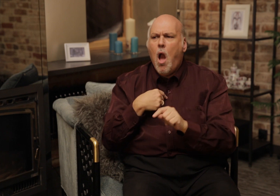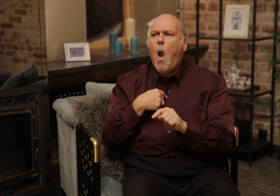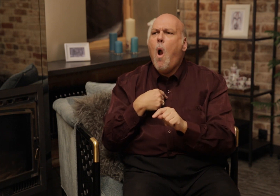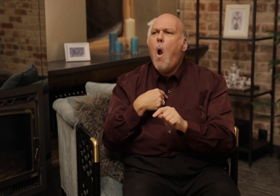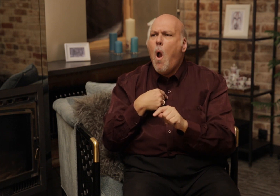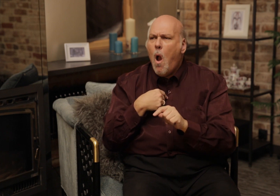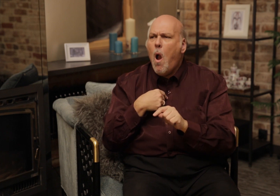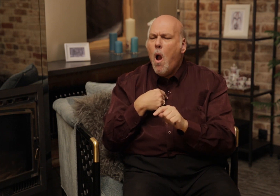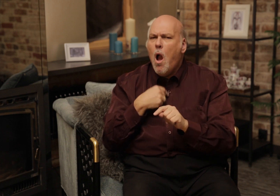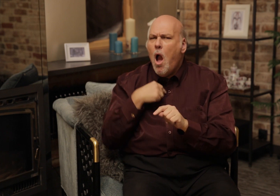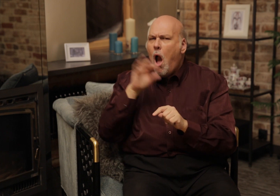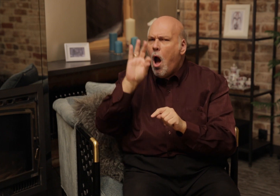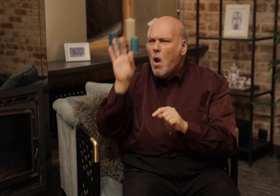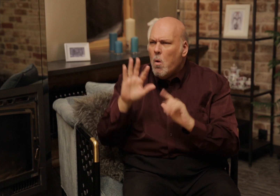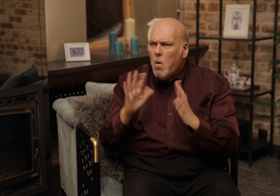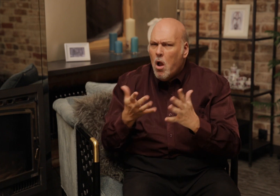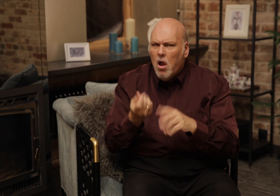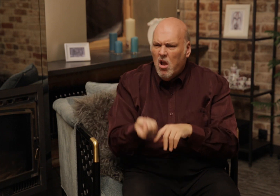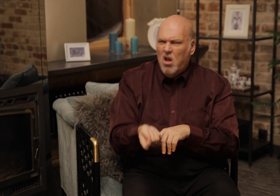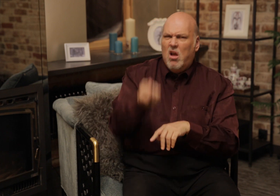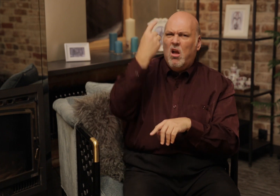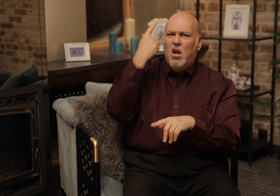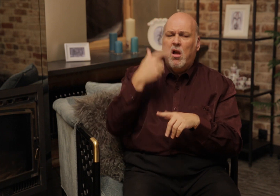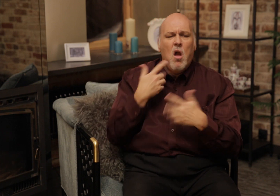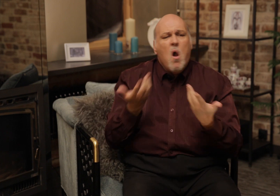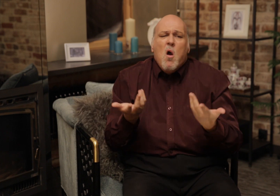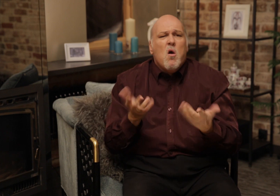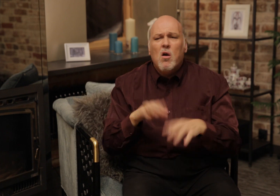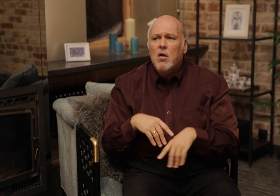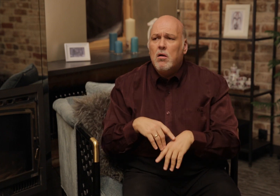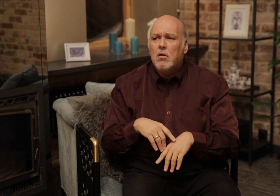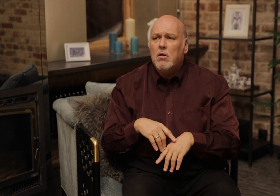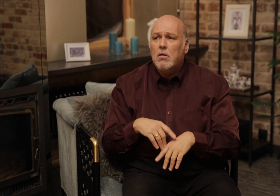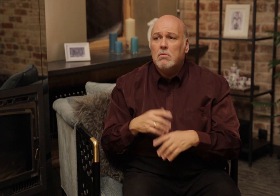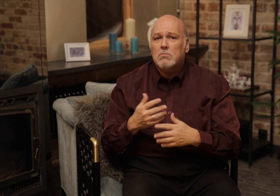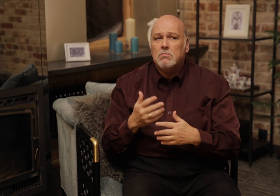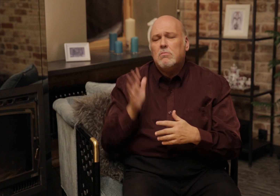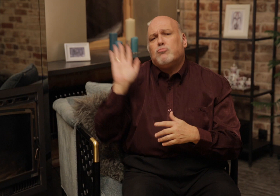So, I asked why do people throw coins and make a wish? He didn't really know why people do it.